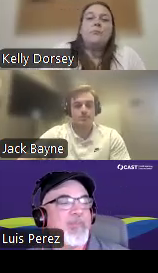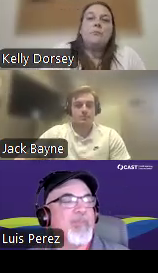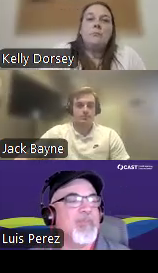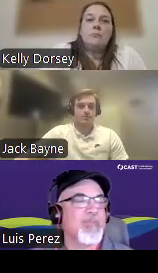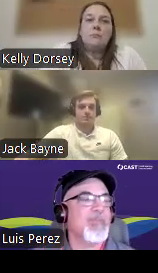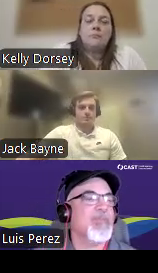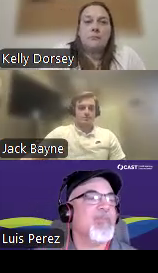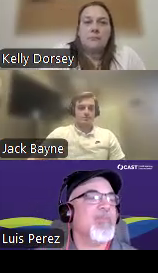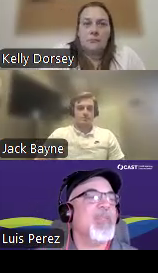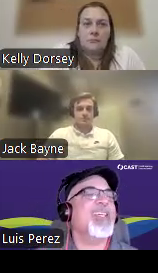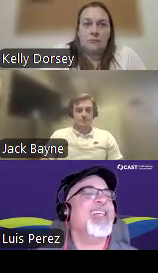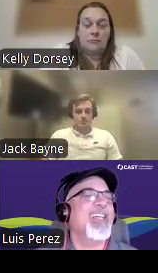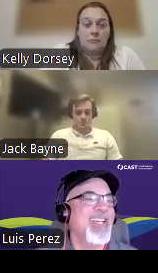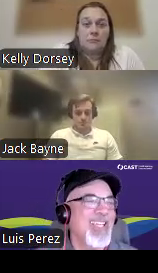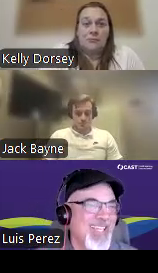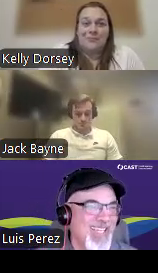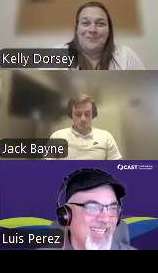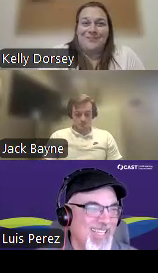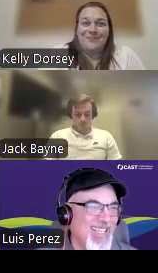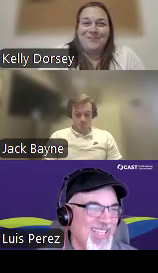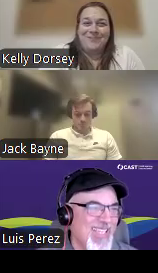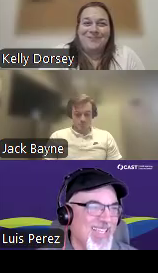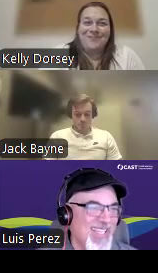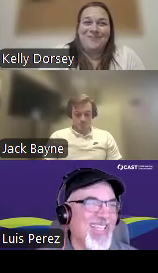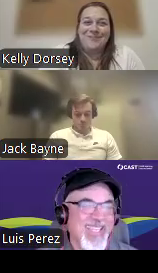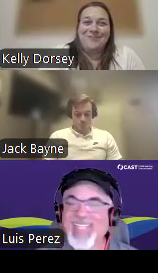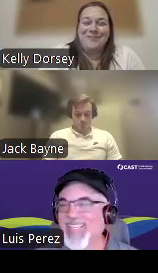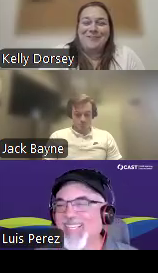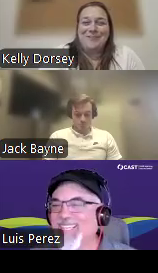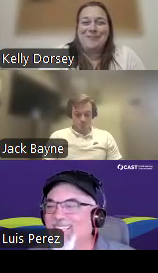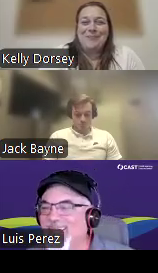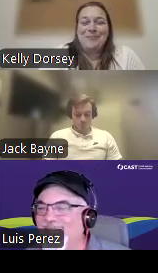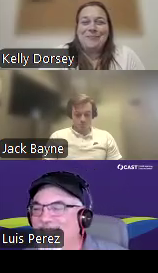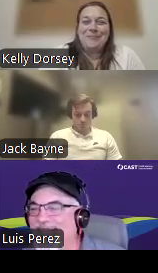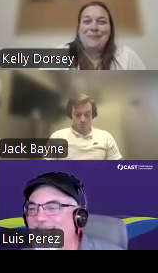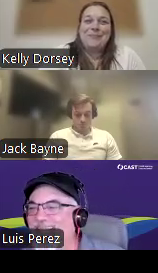it just disappeared in a cloud. But no, it exists somewhere. There are resources being